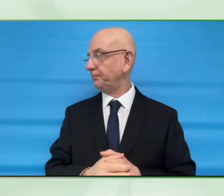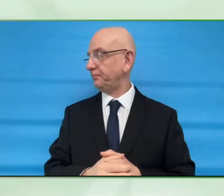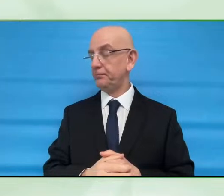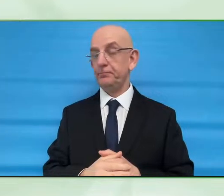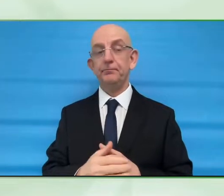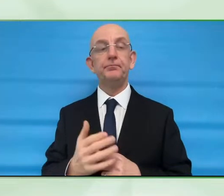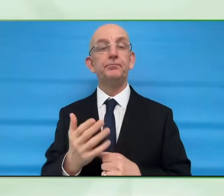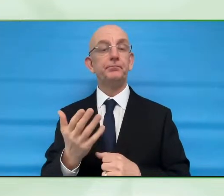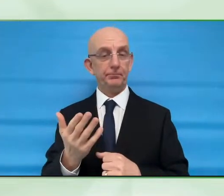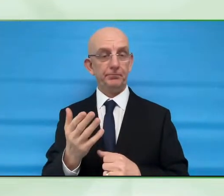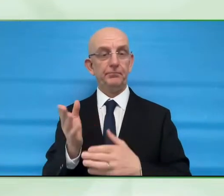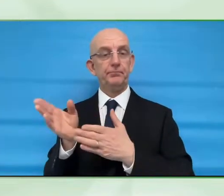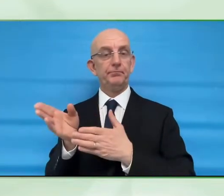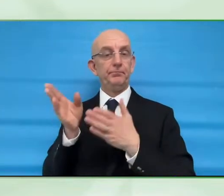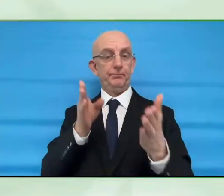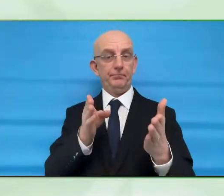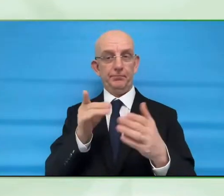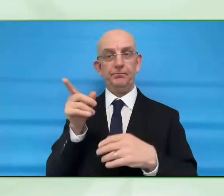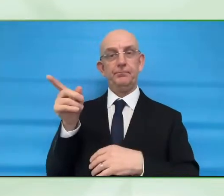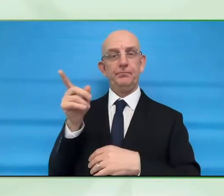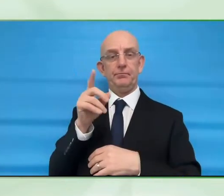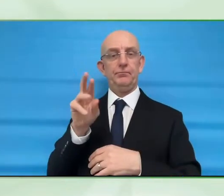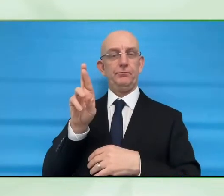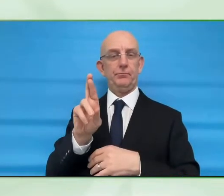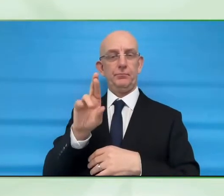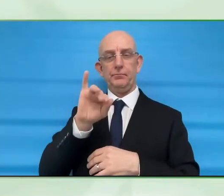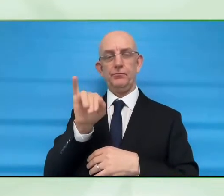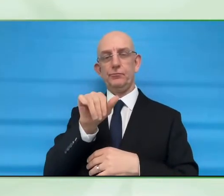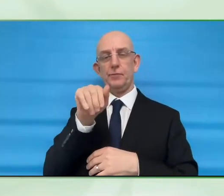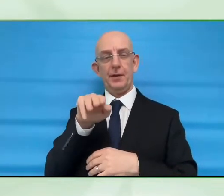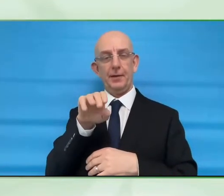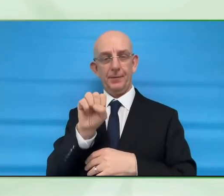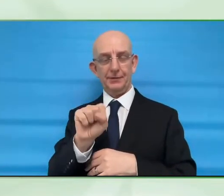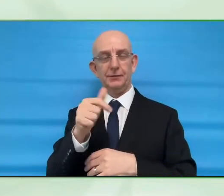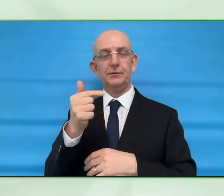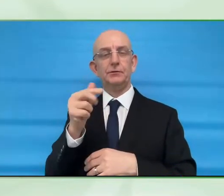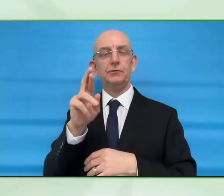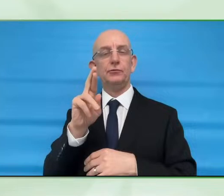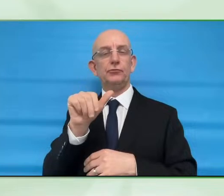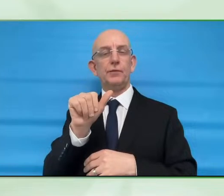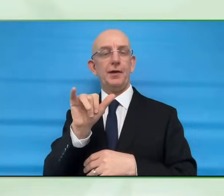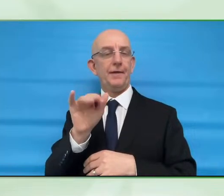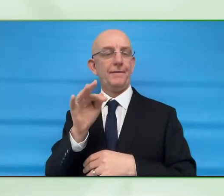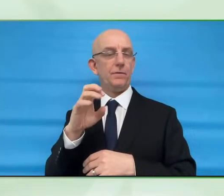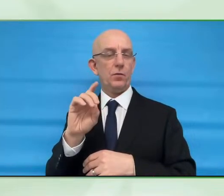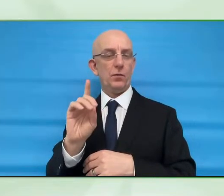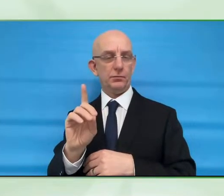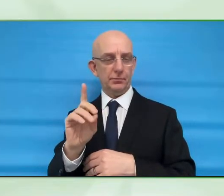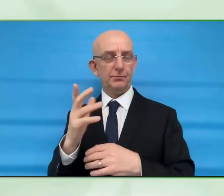It is amazing, listening data.